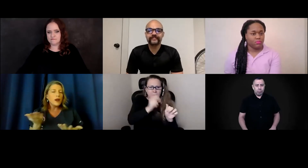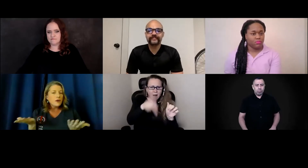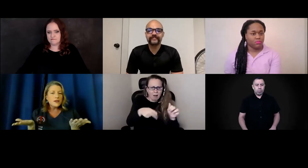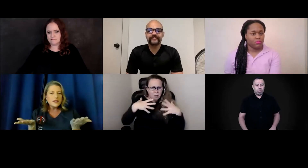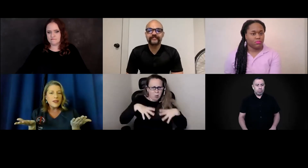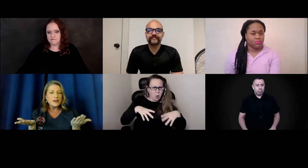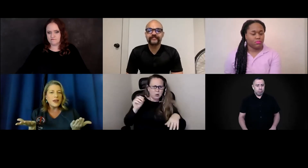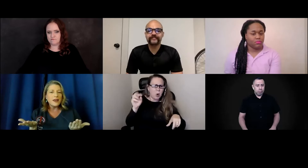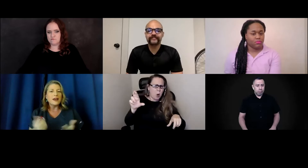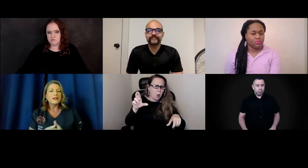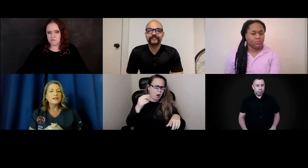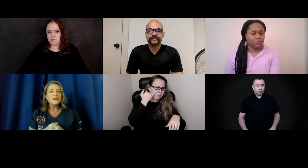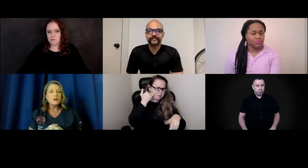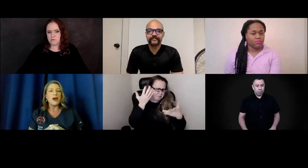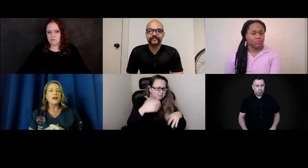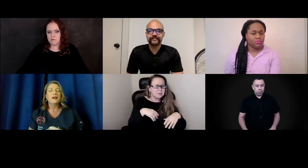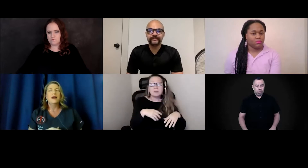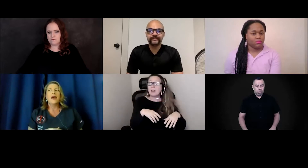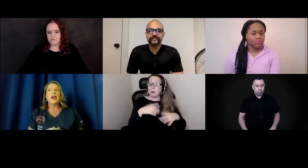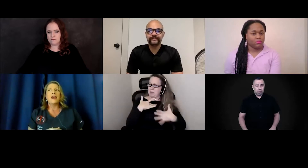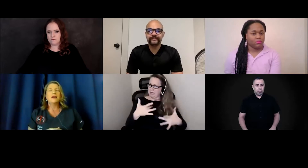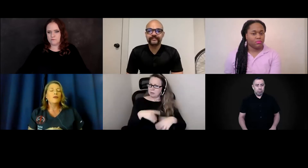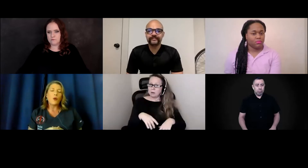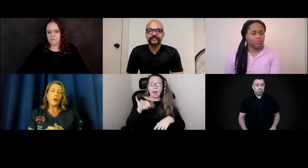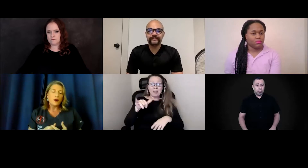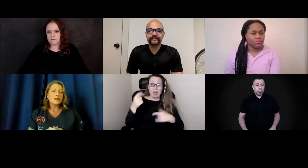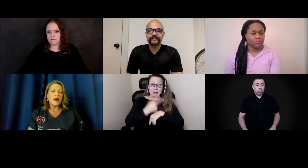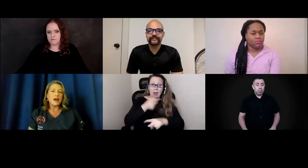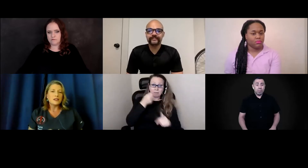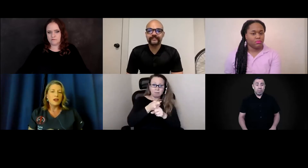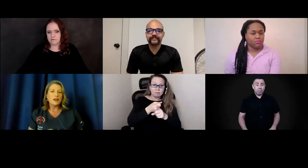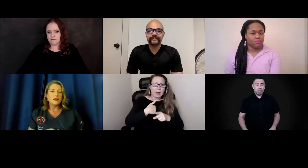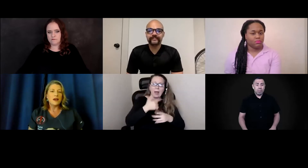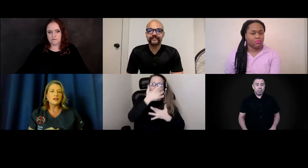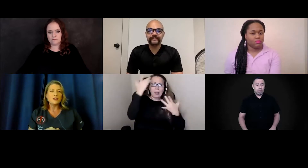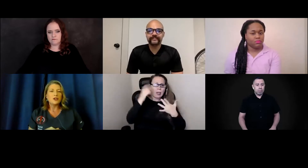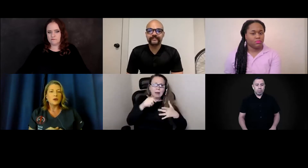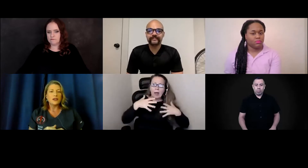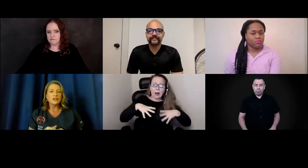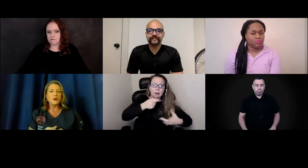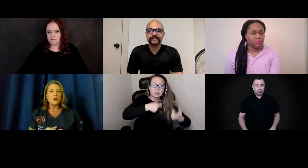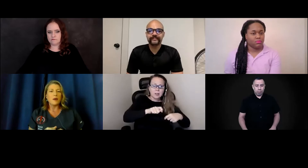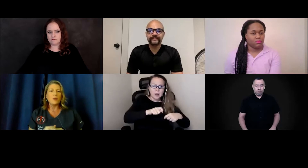For whatever reason that day I didn't do that. And of course, last-minute surgery showed up.